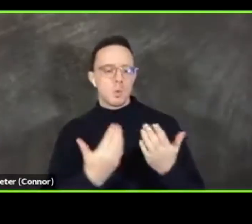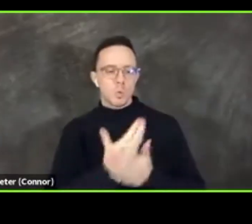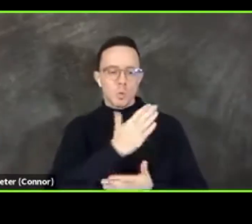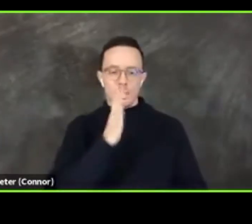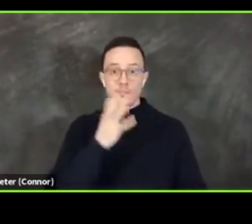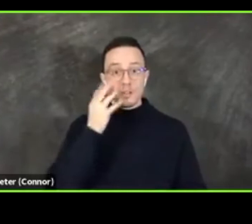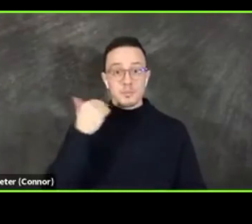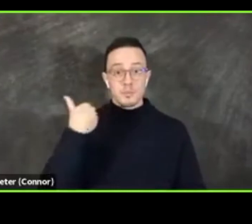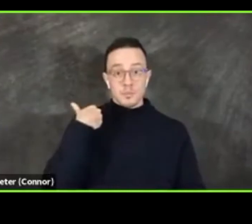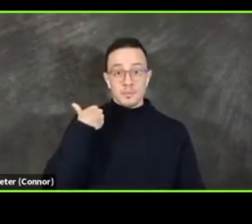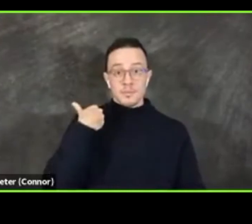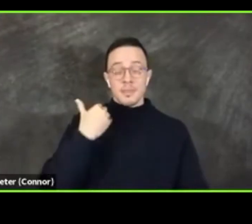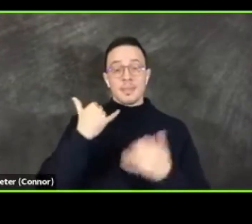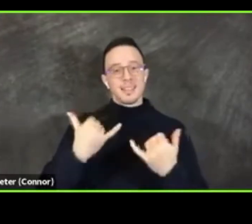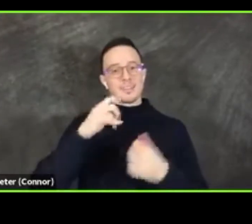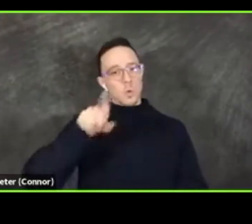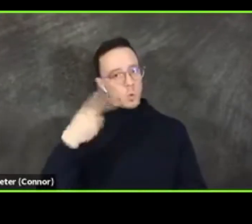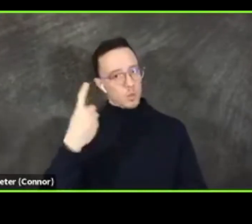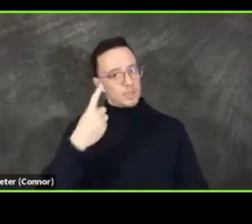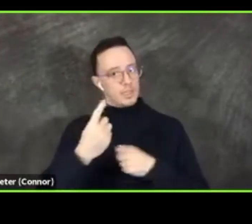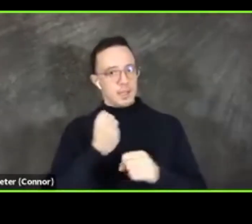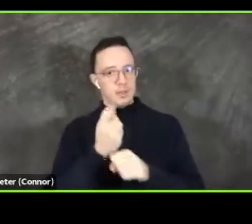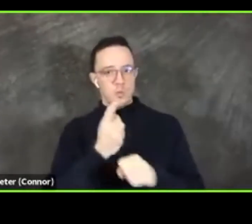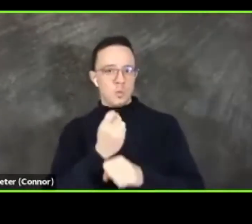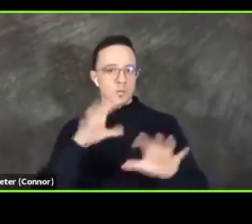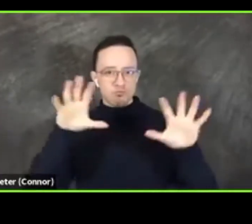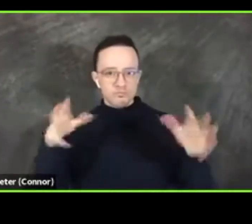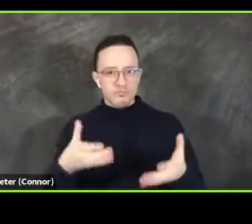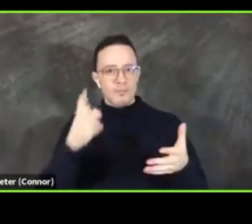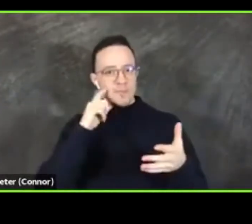ONLY ANNUAL GATHERING OF ITS KIND FOR THE DANCE COMMUNITY IN THE METROPOLITAN NYC AREA AND IS